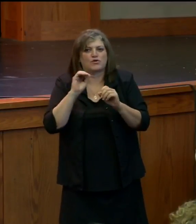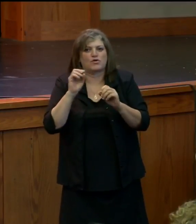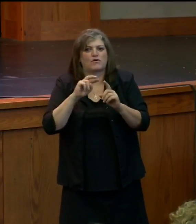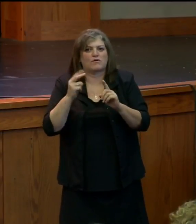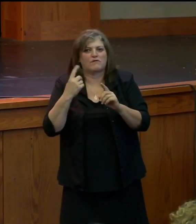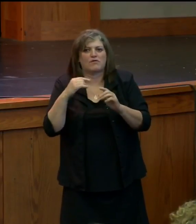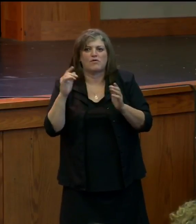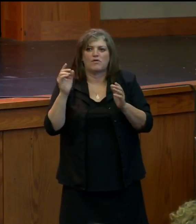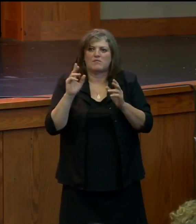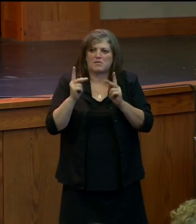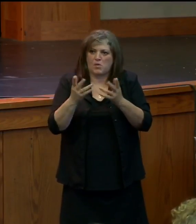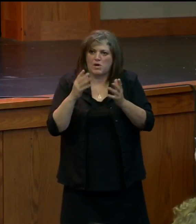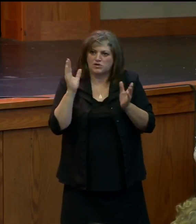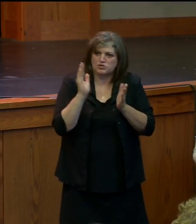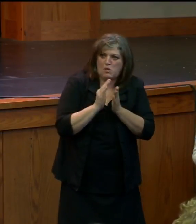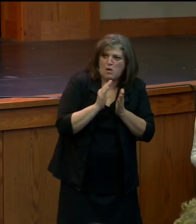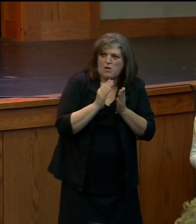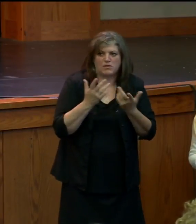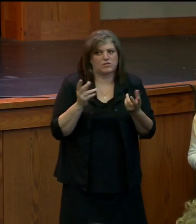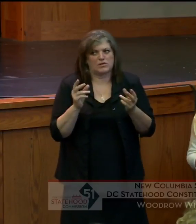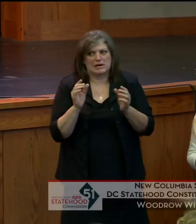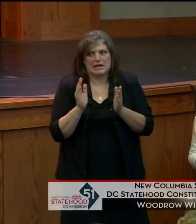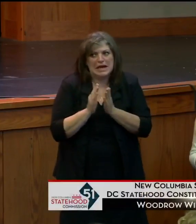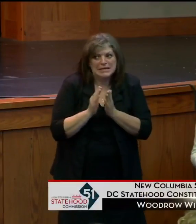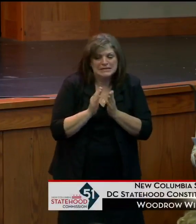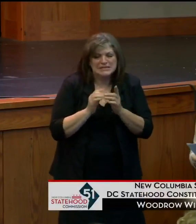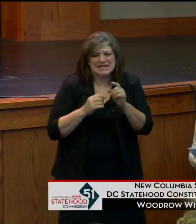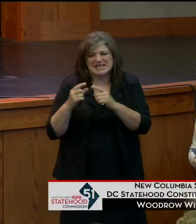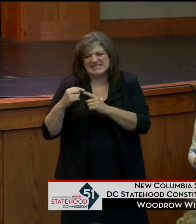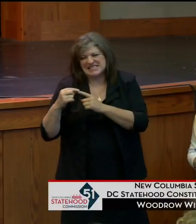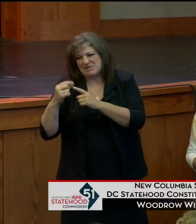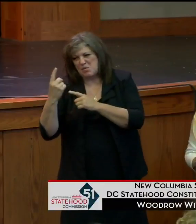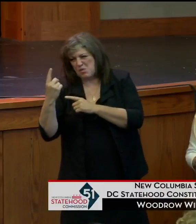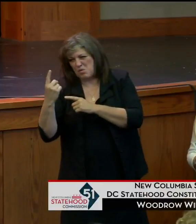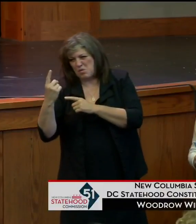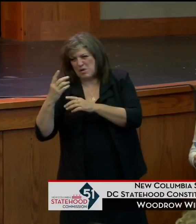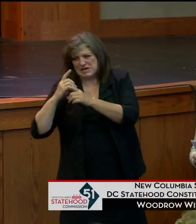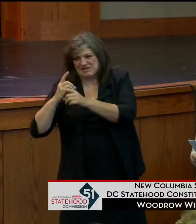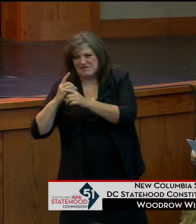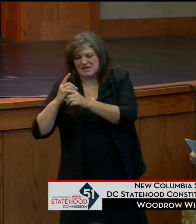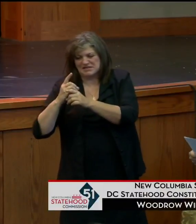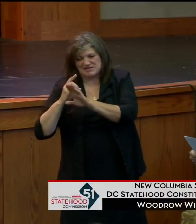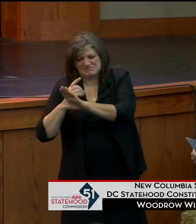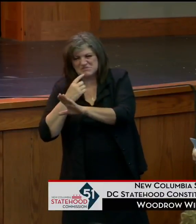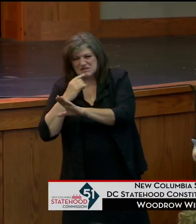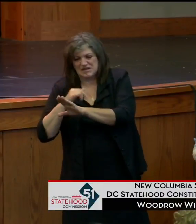SMALLER NUMBER OF LEGISLATORS SO I WILL SET FORTH ONE DEFENSE FOR THE SAKE OF ARGUMENT.